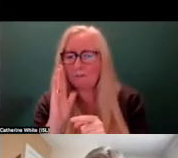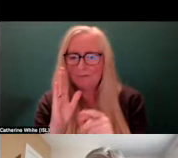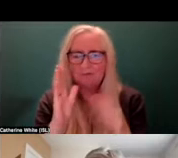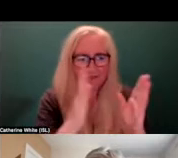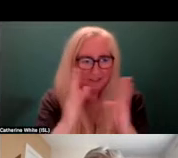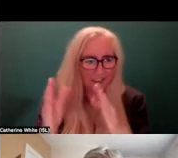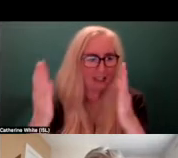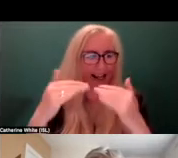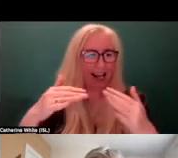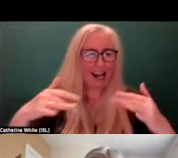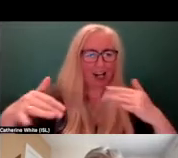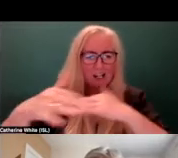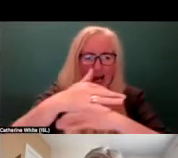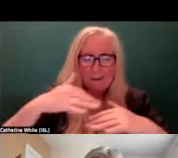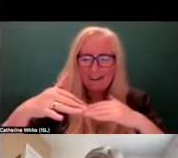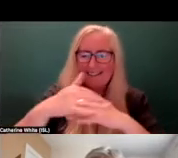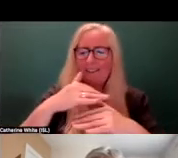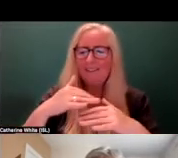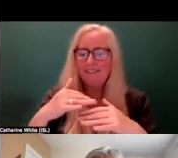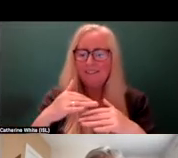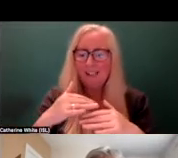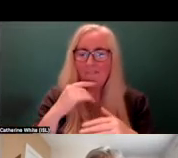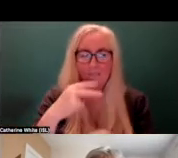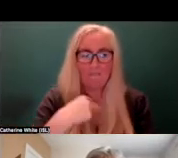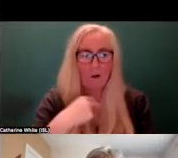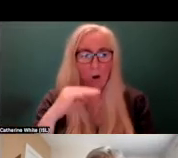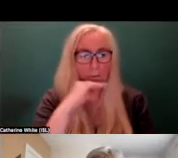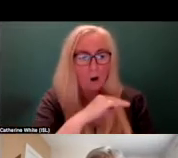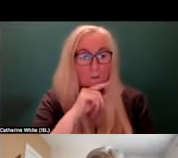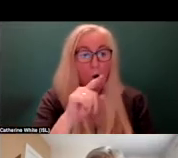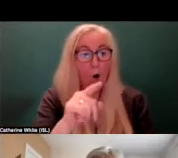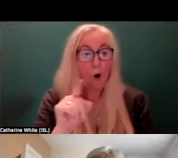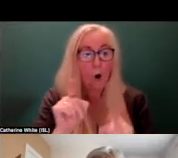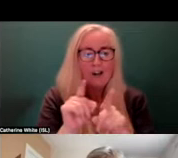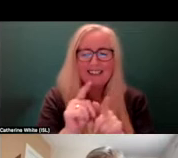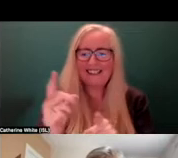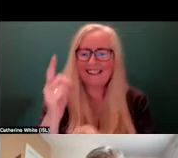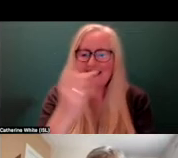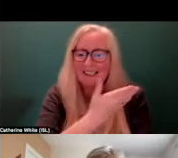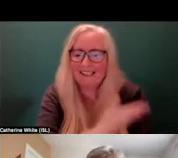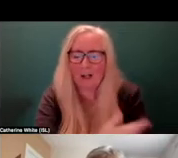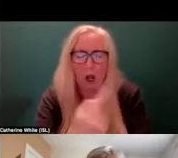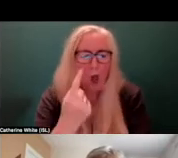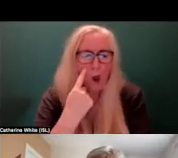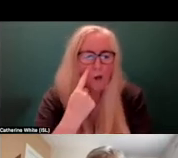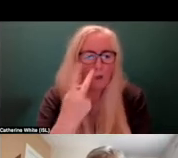ergonomics and ecology are very important, but it did also start to explore I